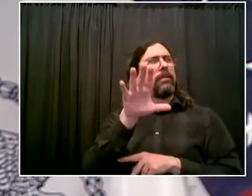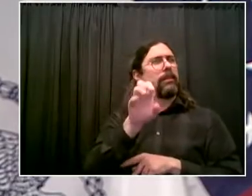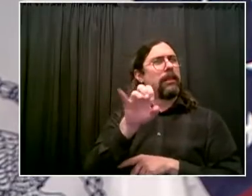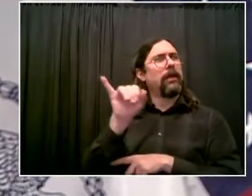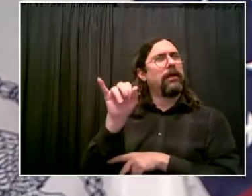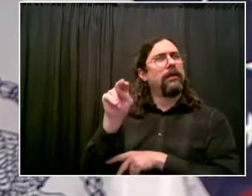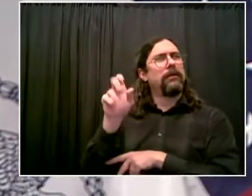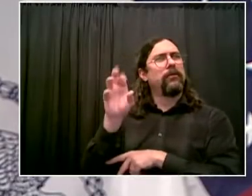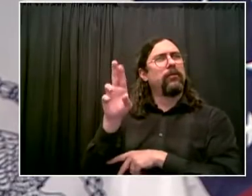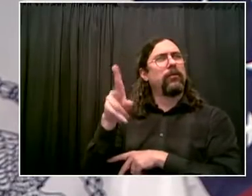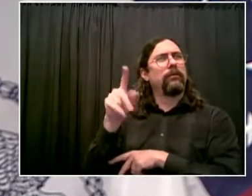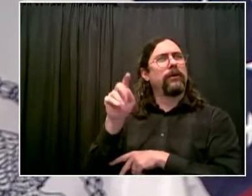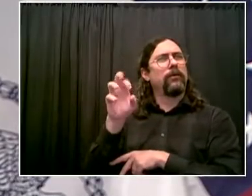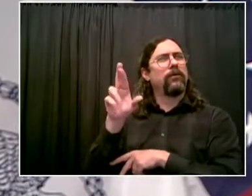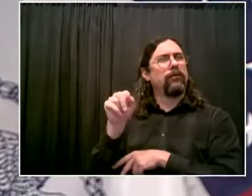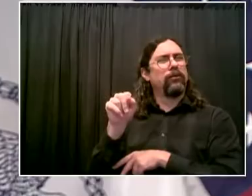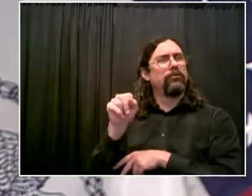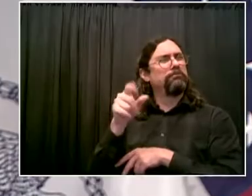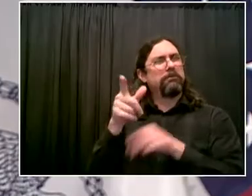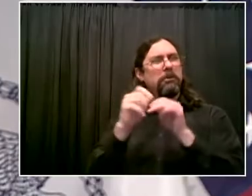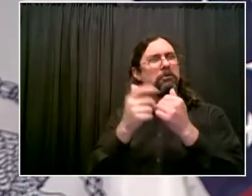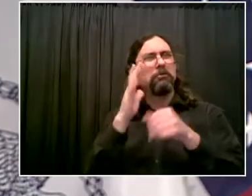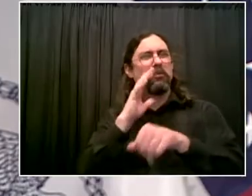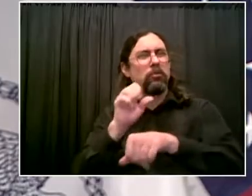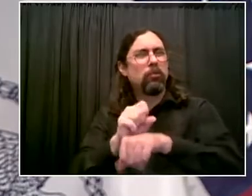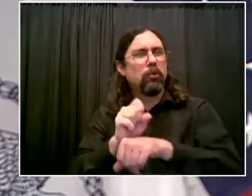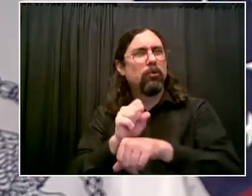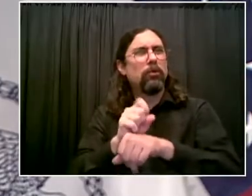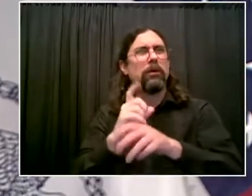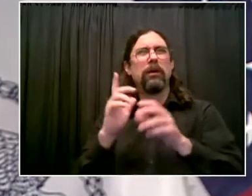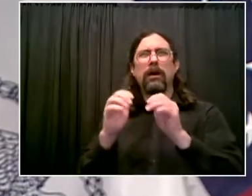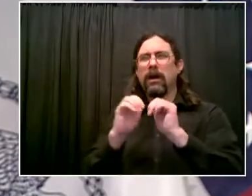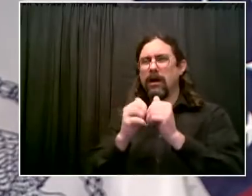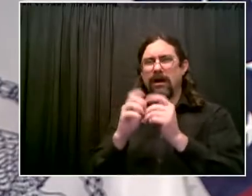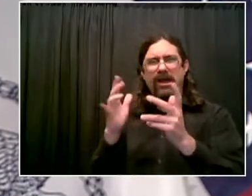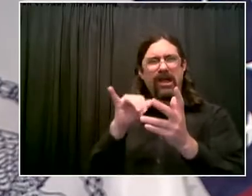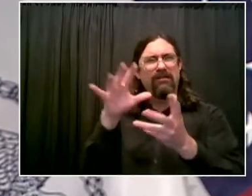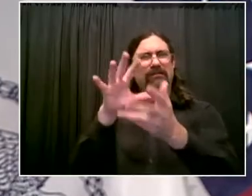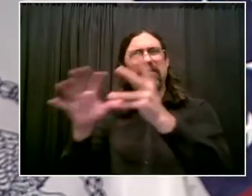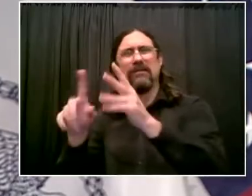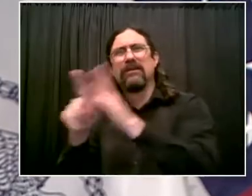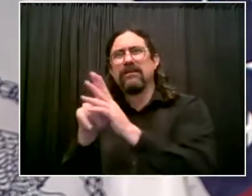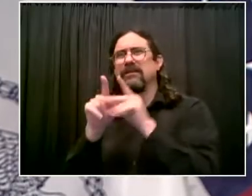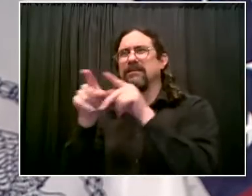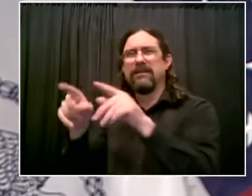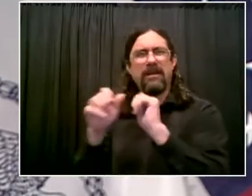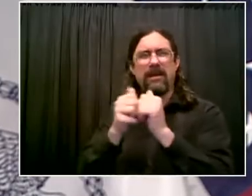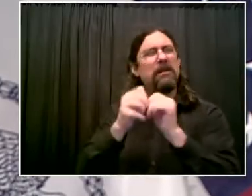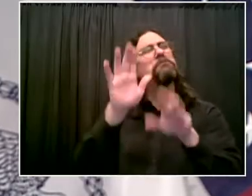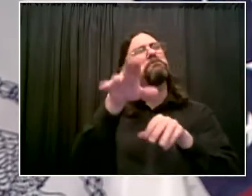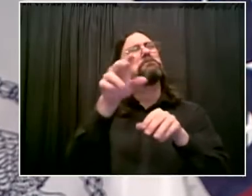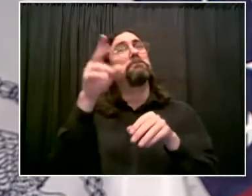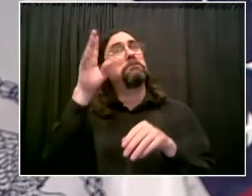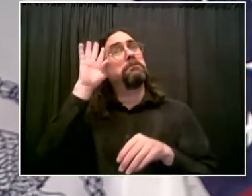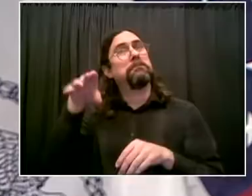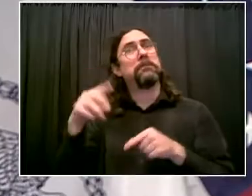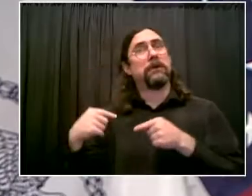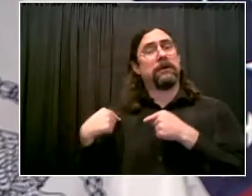THEY DO IN SUCSSCE EITHER WORKING WITH THE POLICE OR